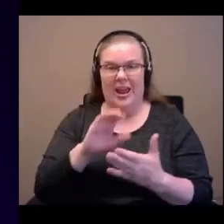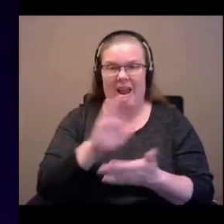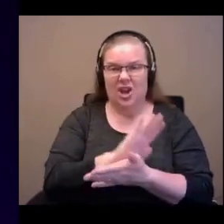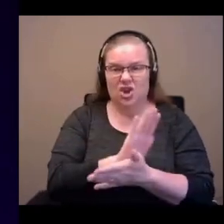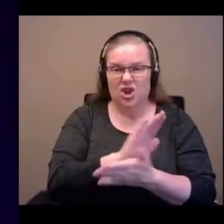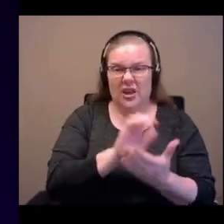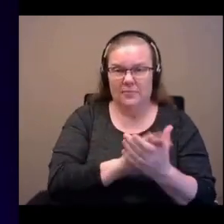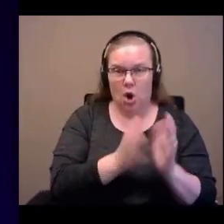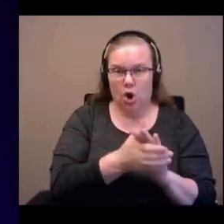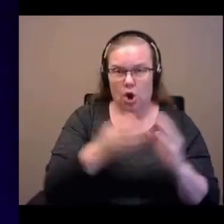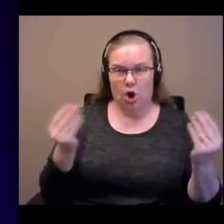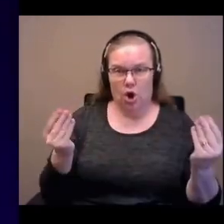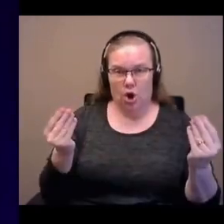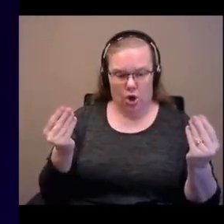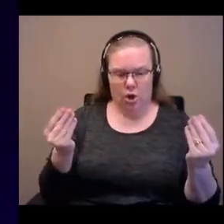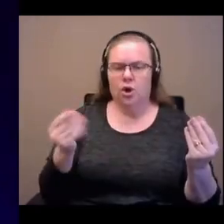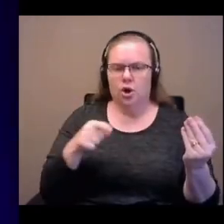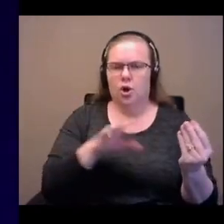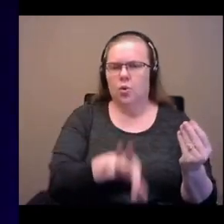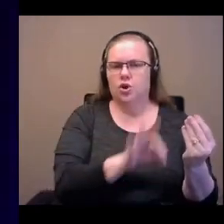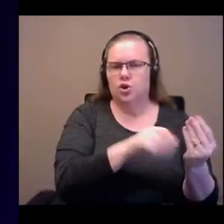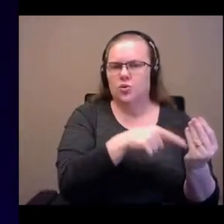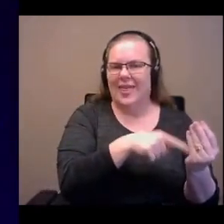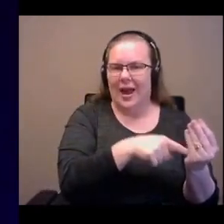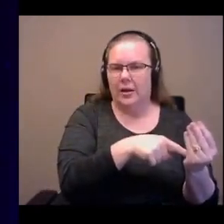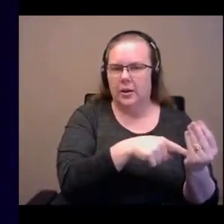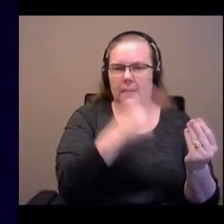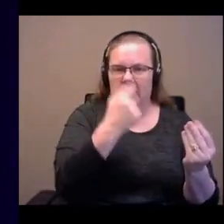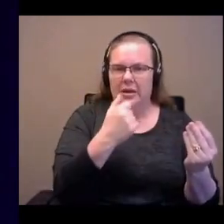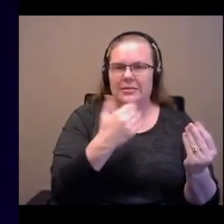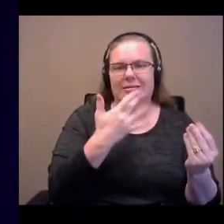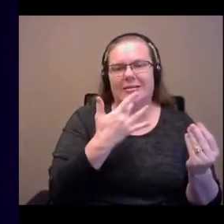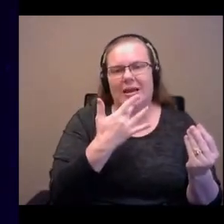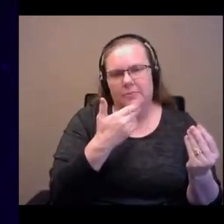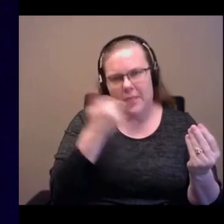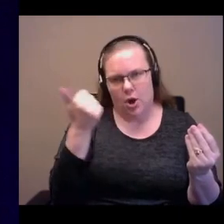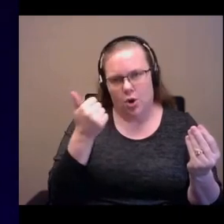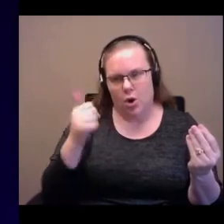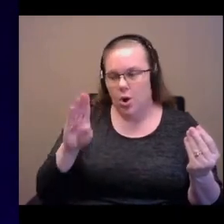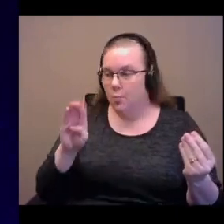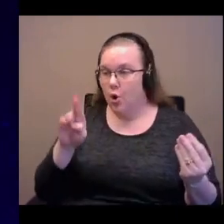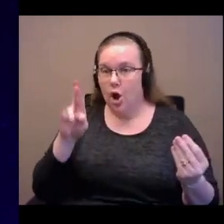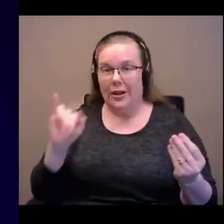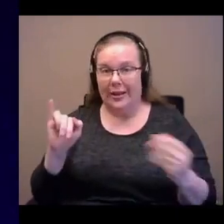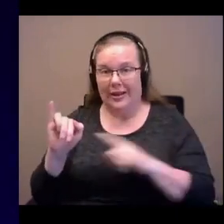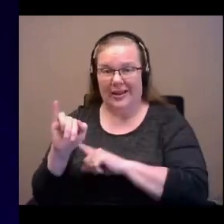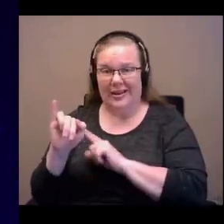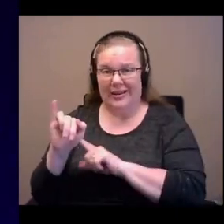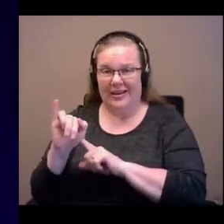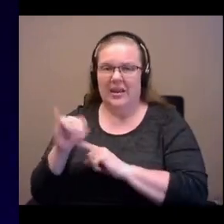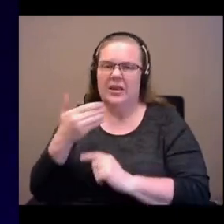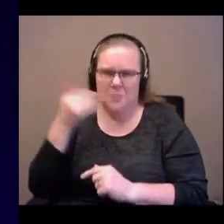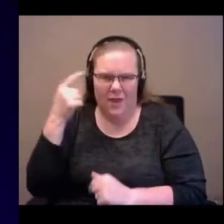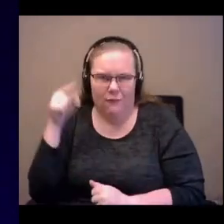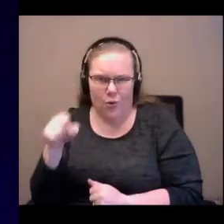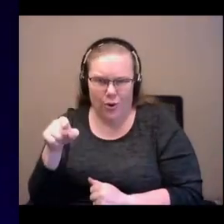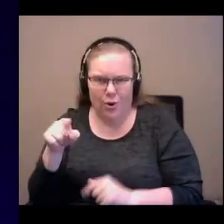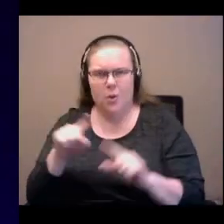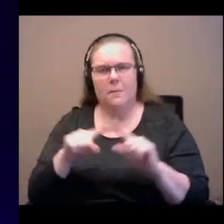right? We’ve got to figure out how to cook the broccoli so it still is really nutritious, but people are more likely to choose it. And so I see part of my job is thinking about: